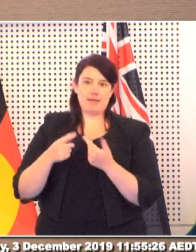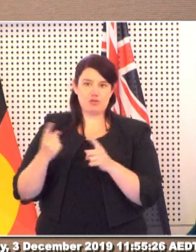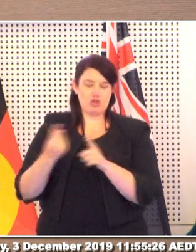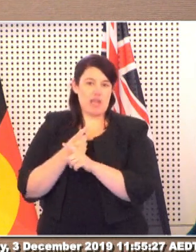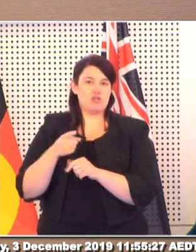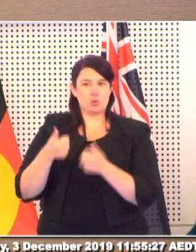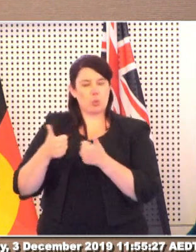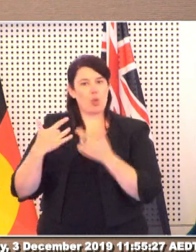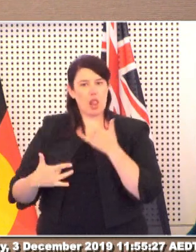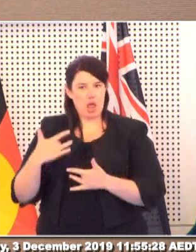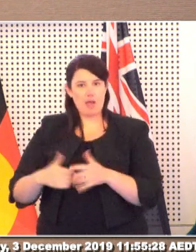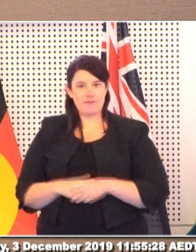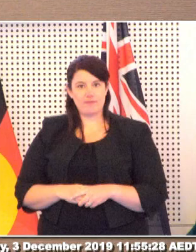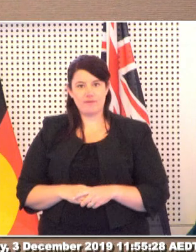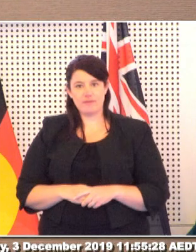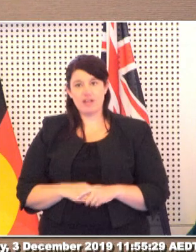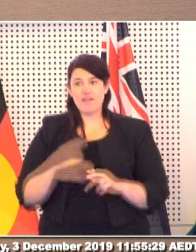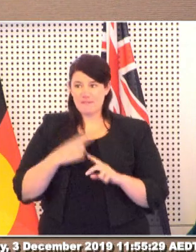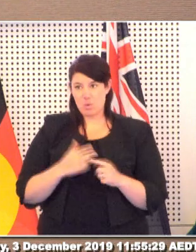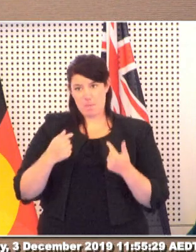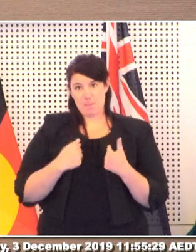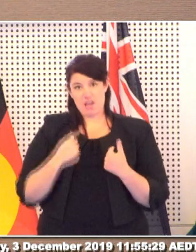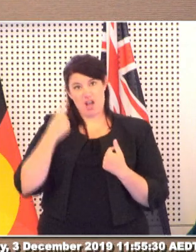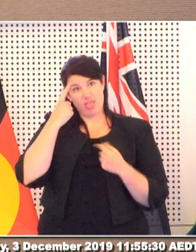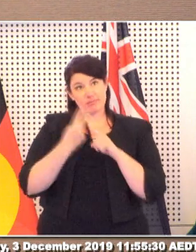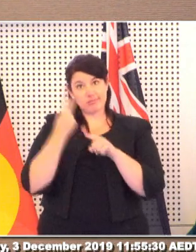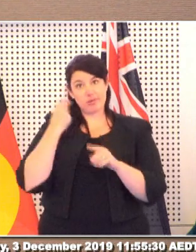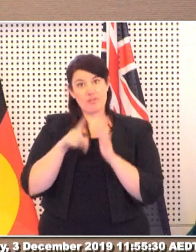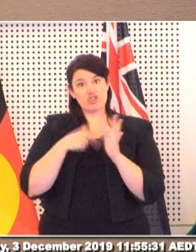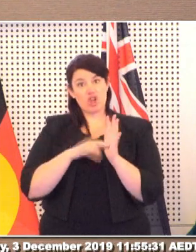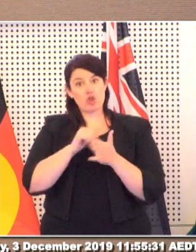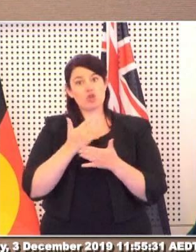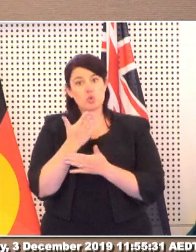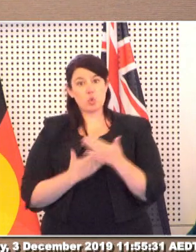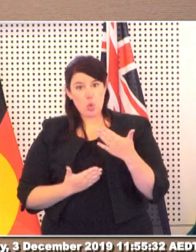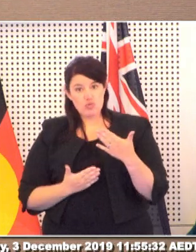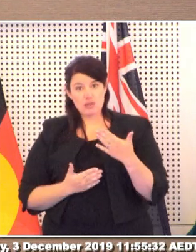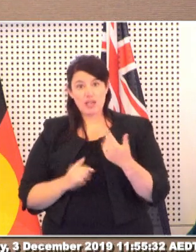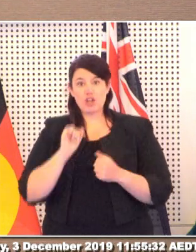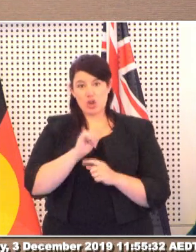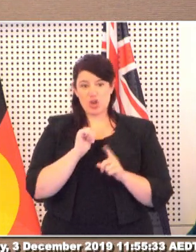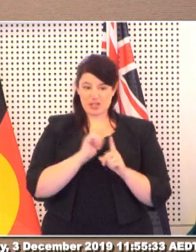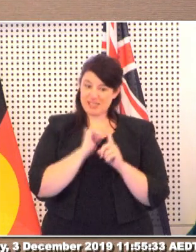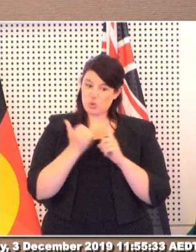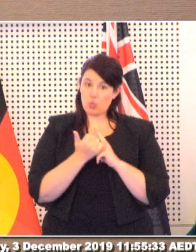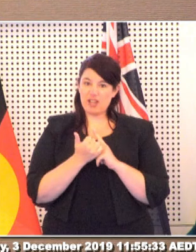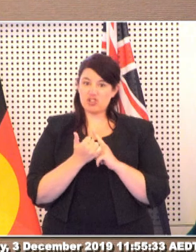And I think Jan’s story speaks to some really important things. Her situation shares many of the features that are common to people who have